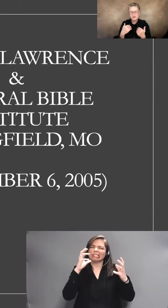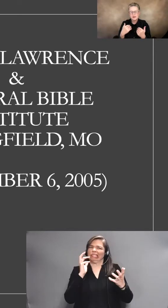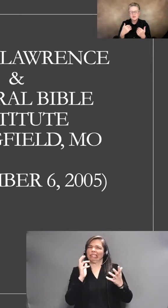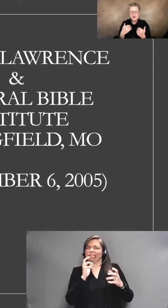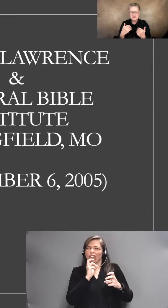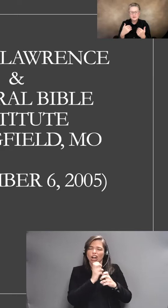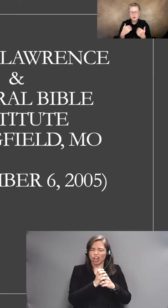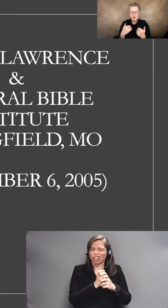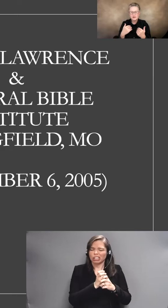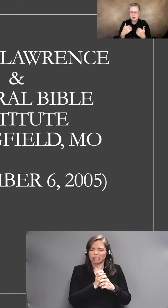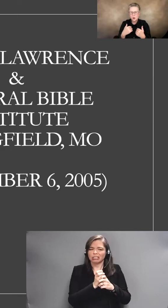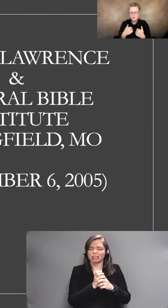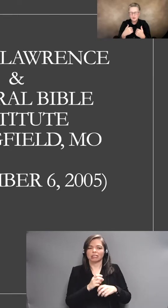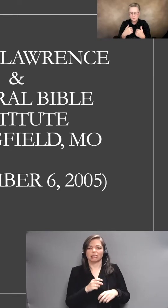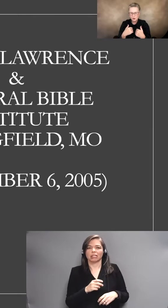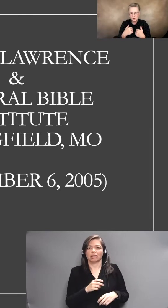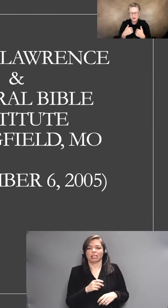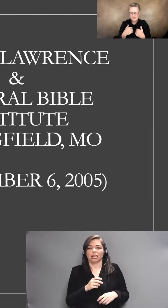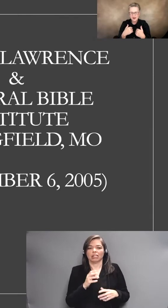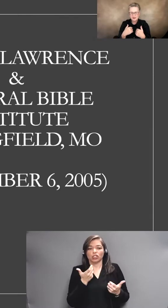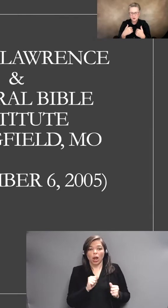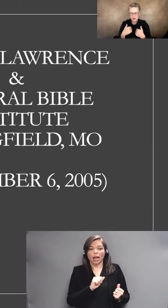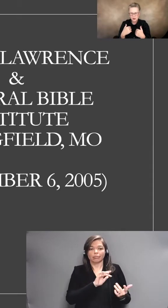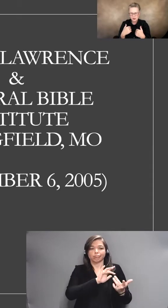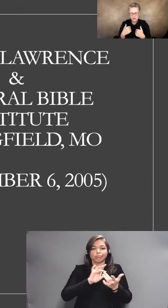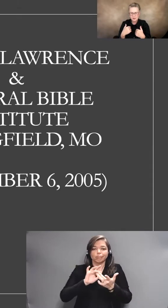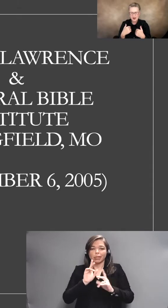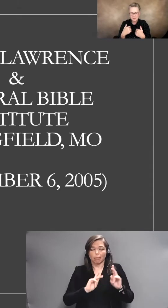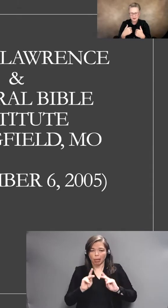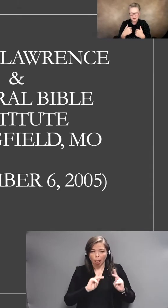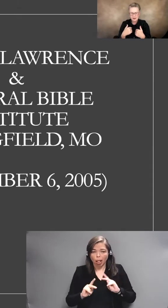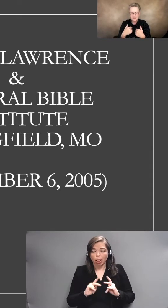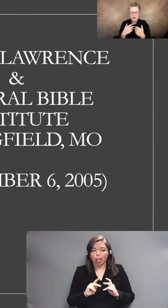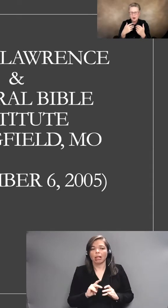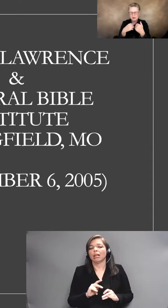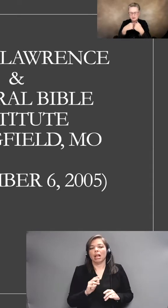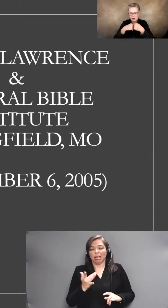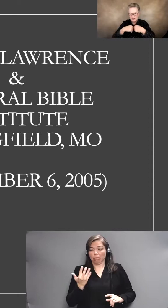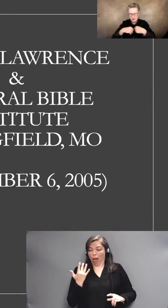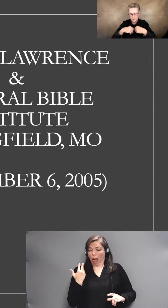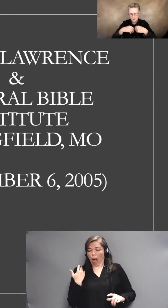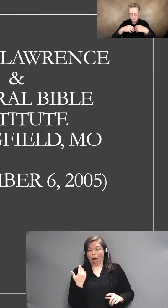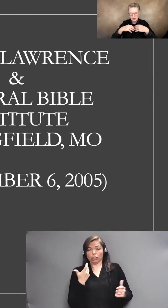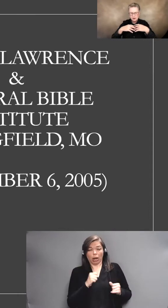it's very difficult to get hold of people and to ask questions back then, now it's a lot easier